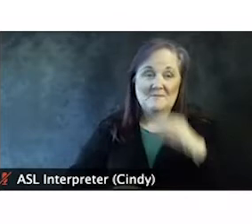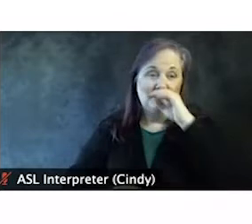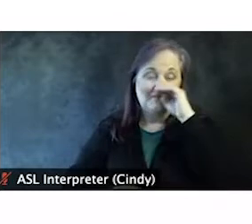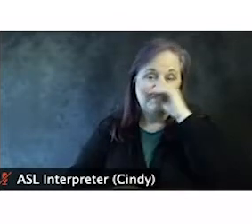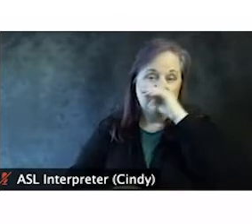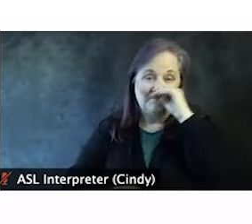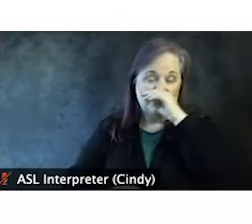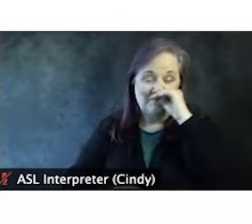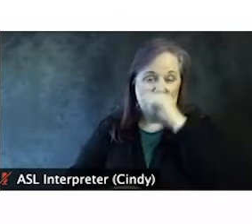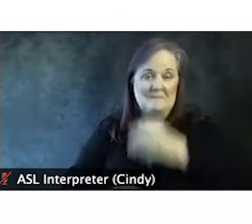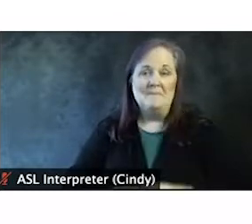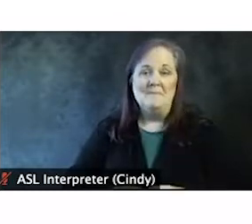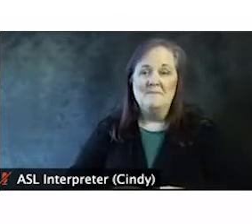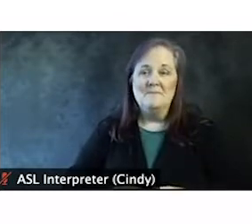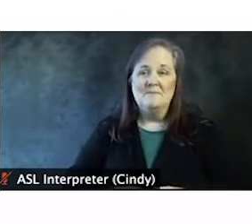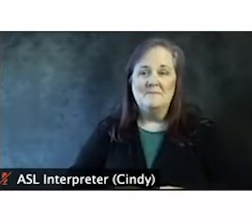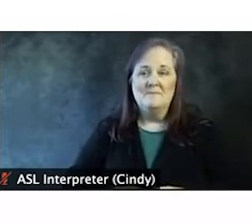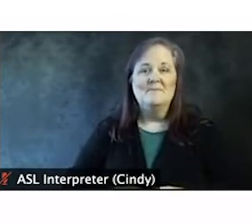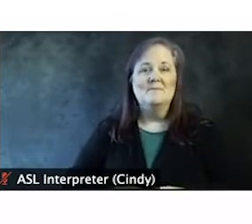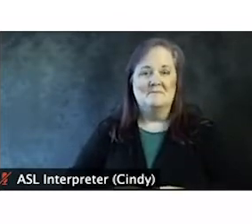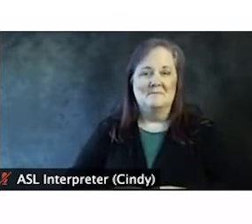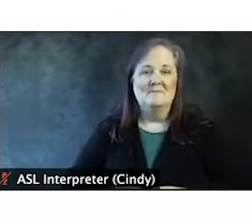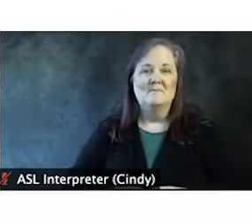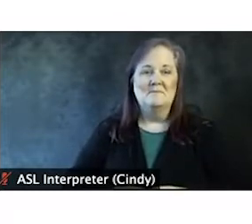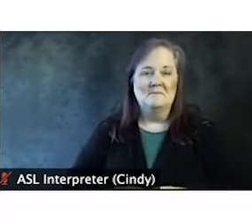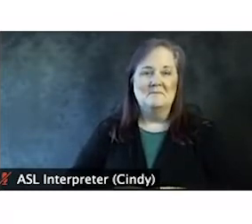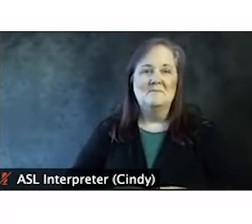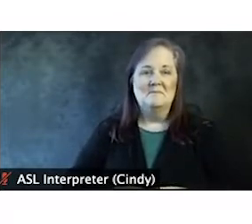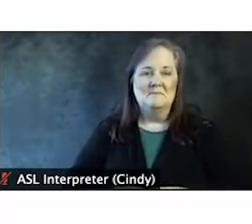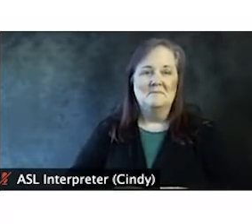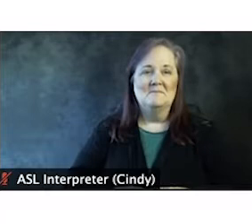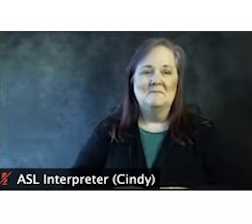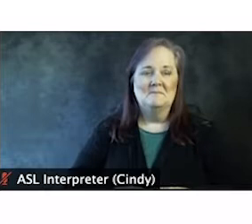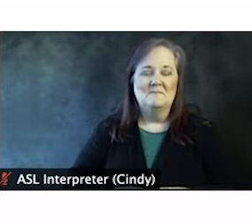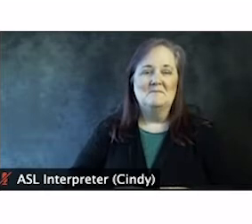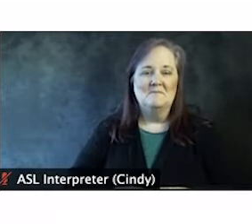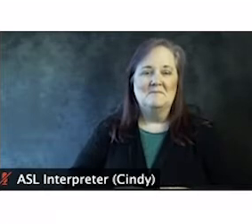In support we have the Bay Area Council, Equality California, Housing California, and the governor.